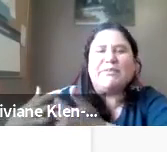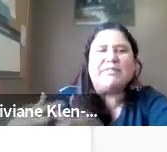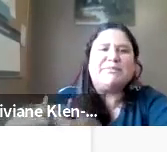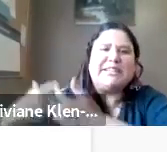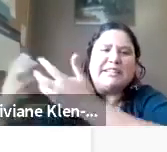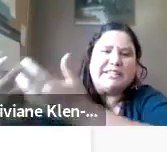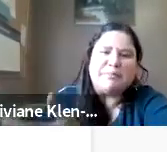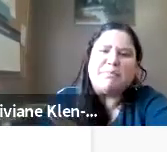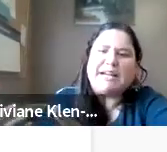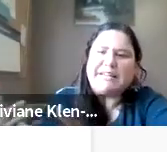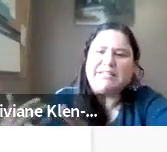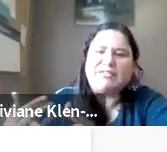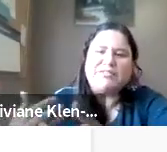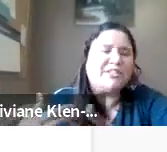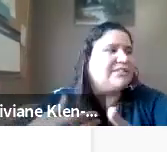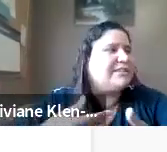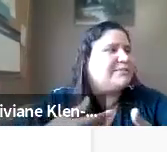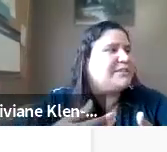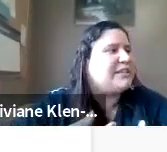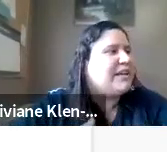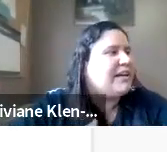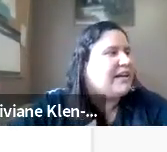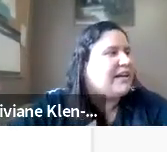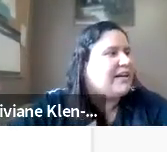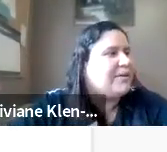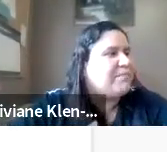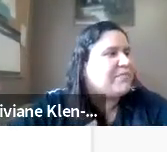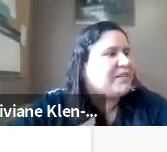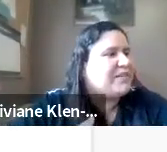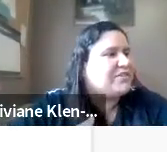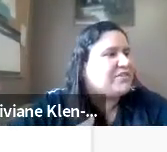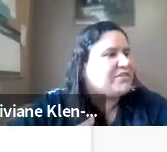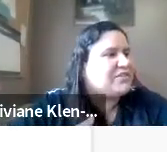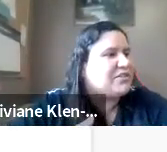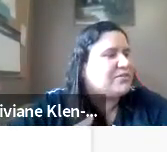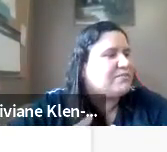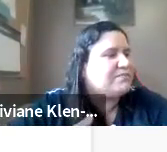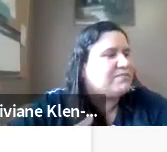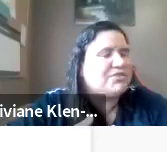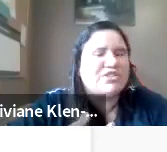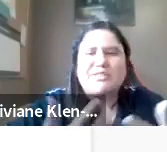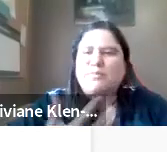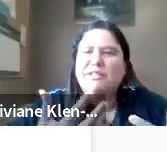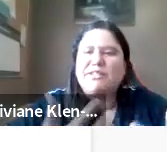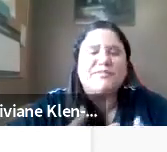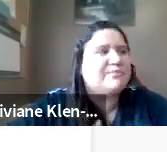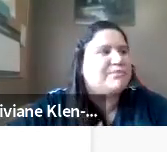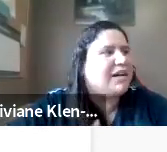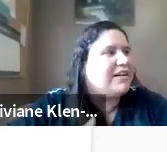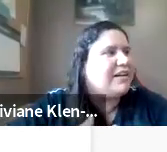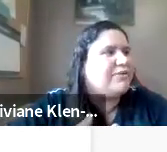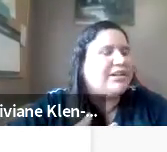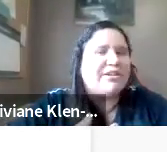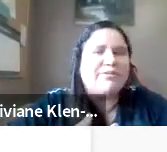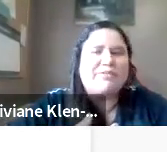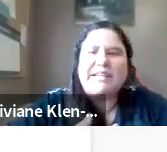because they have been teaching and the summer and they. Some of them say they're applying Some of them say they're applying those concepts. So, was just me